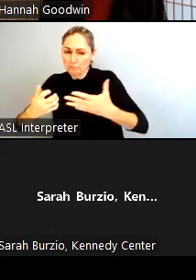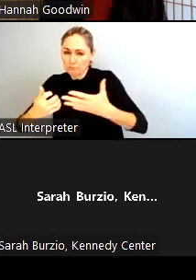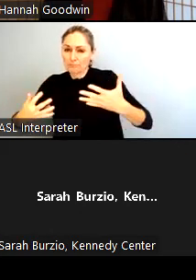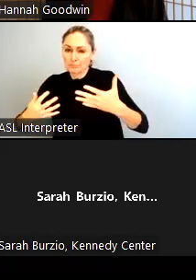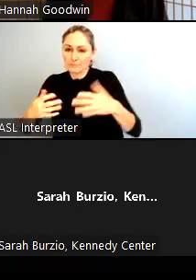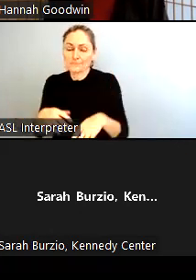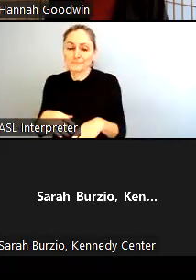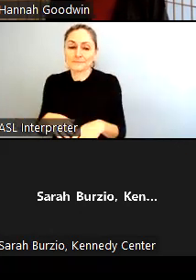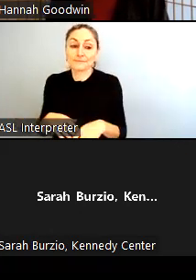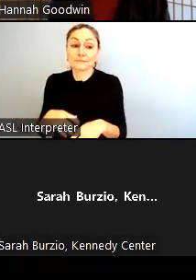So your session title.